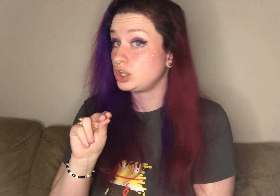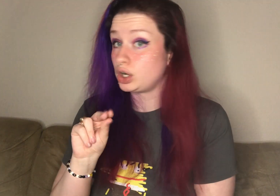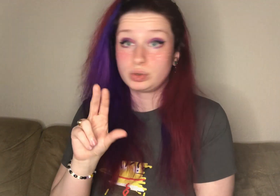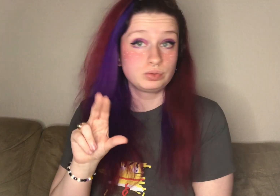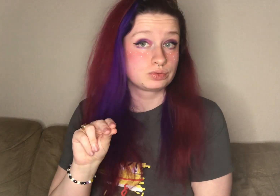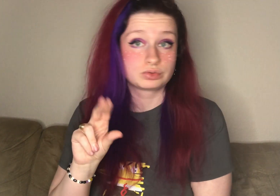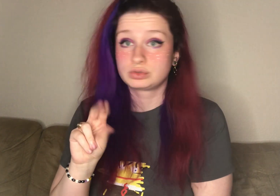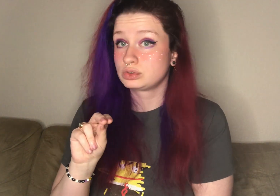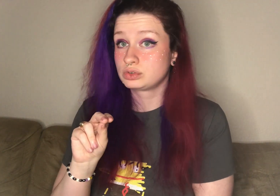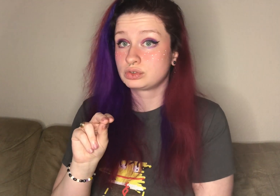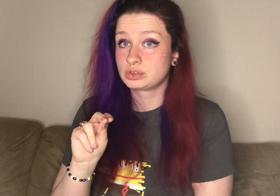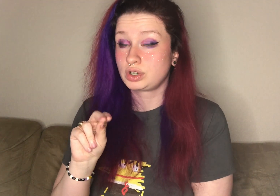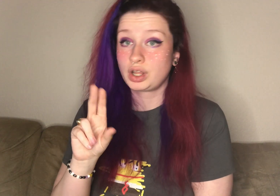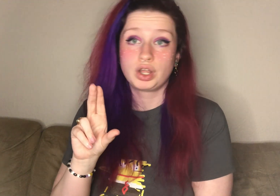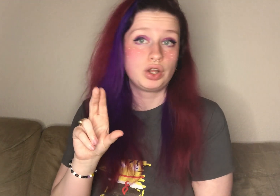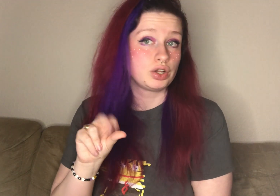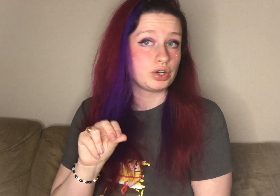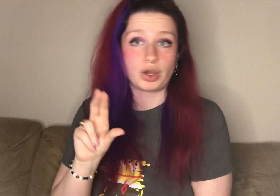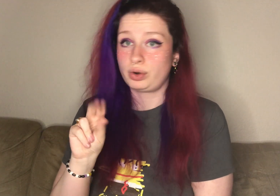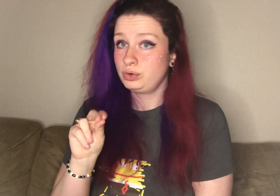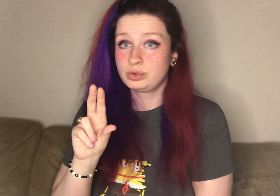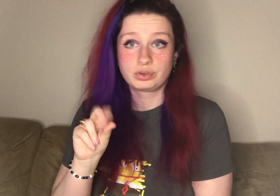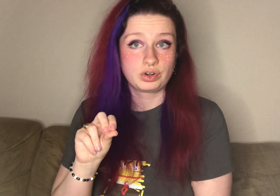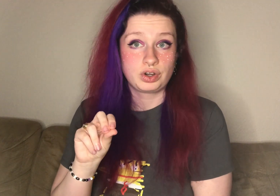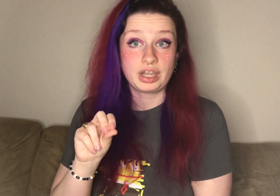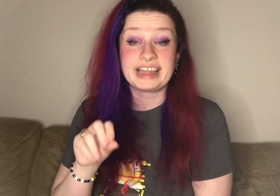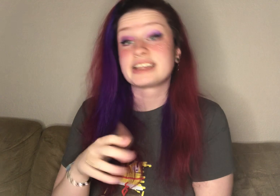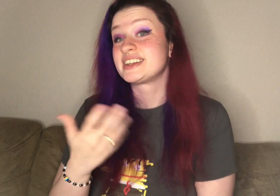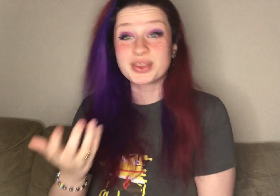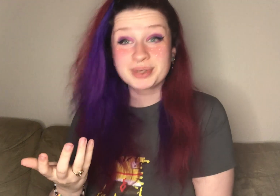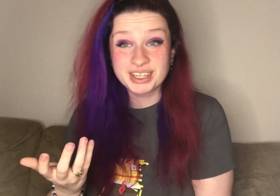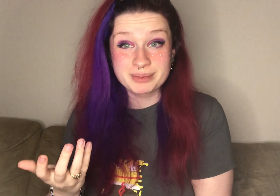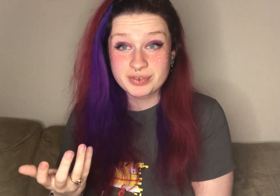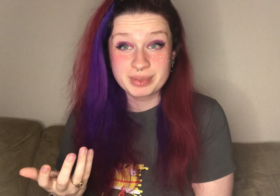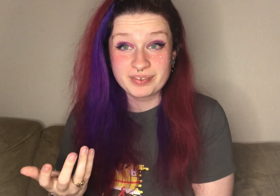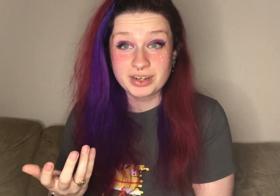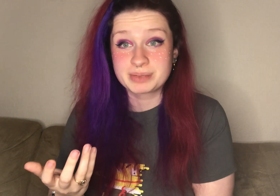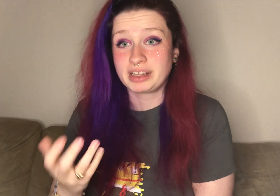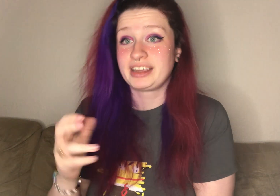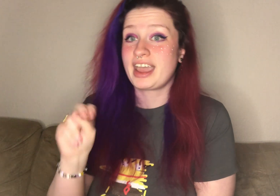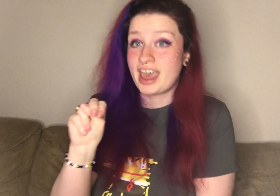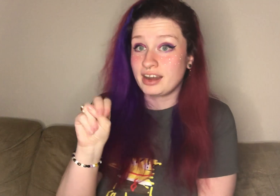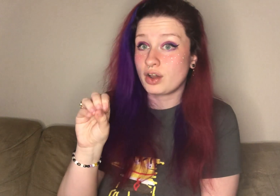no no and that's another one that comes from the fingerspelling N-o